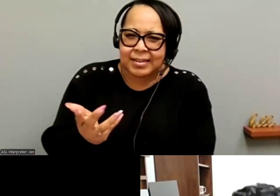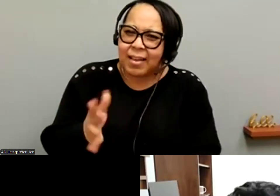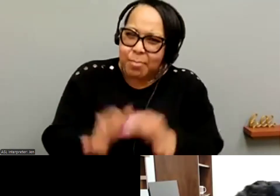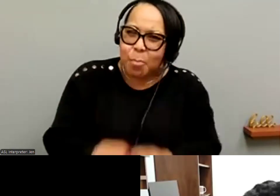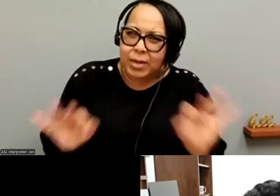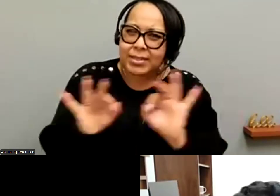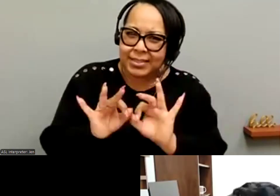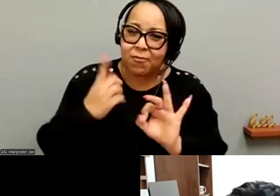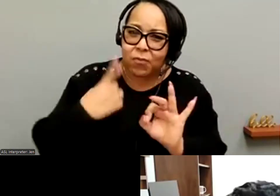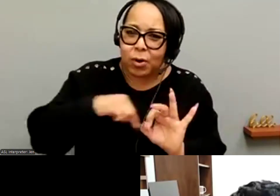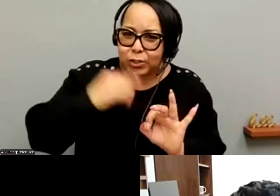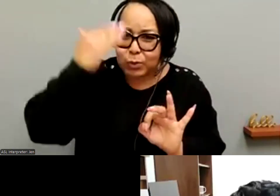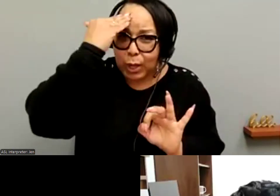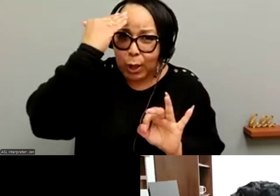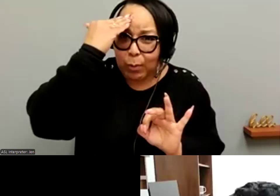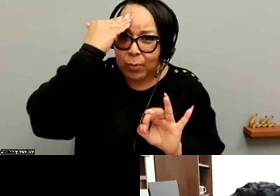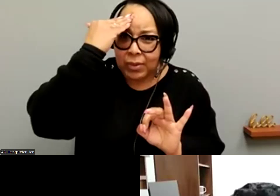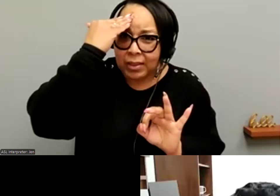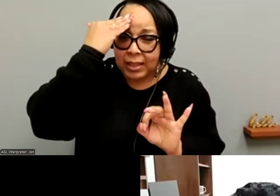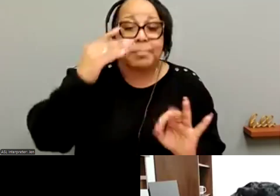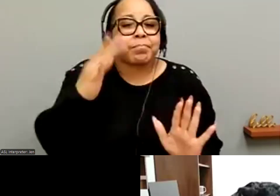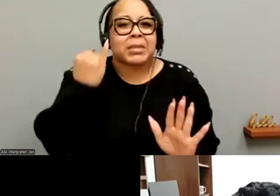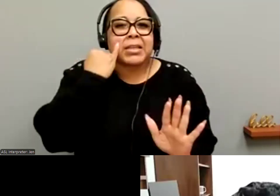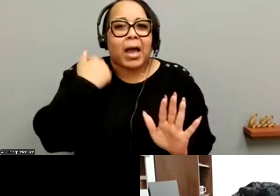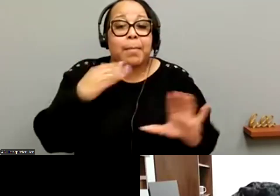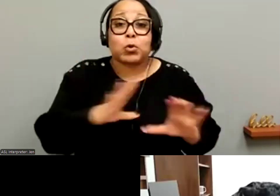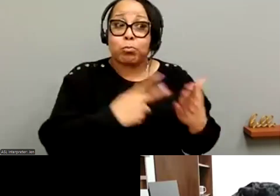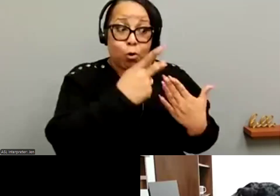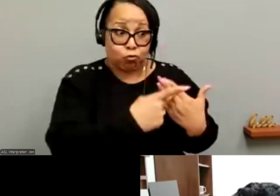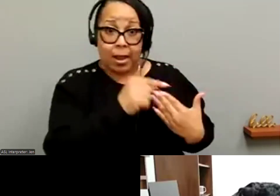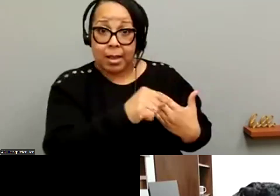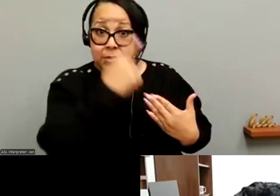13:11:39 for us to know? If I am doing 13:11:42 programs for communities and